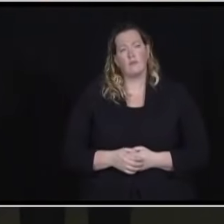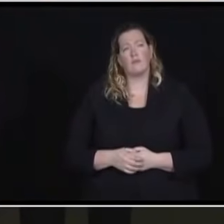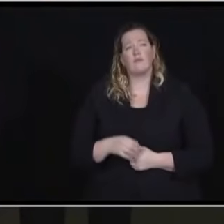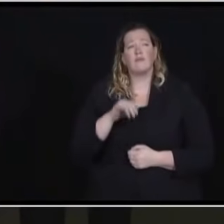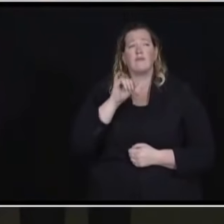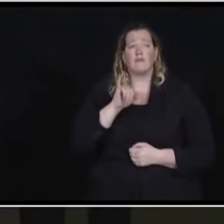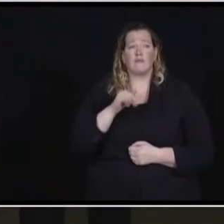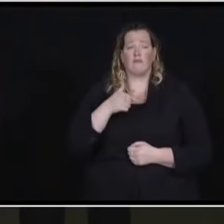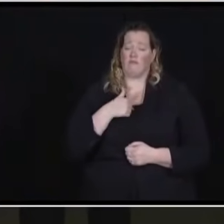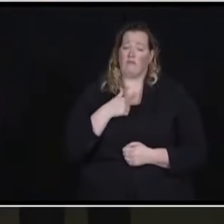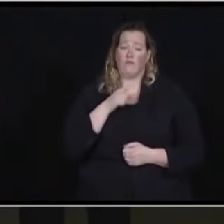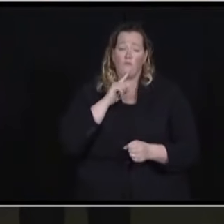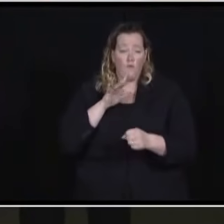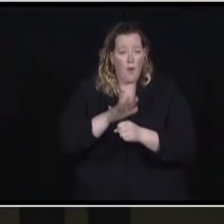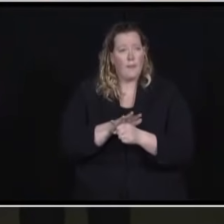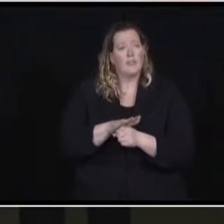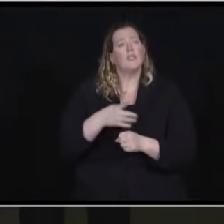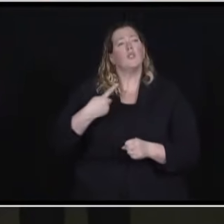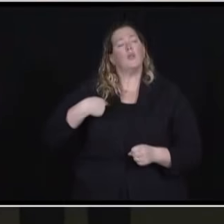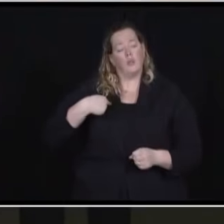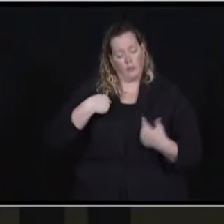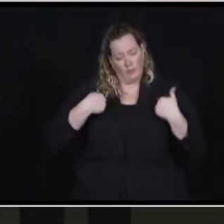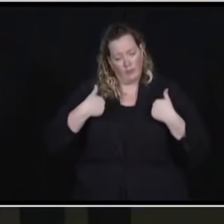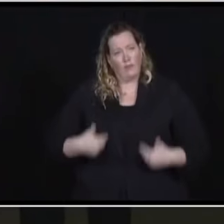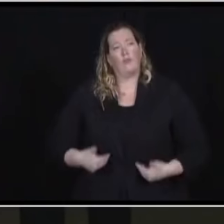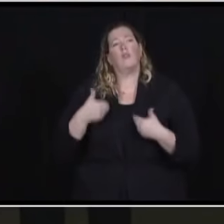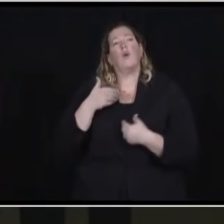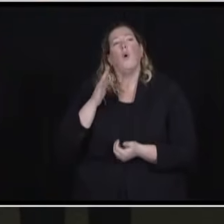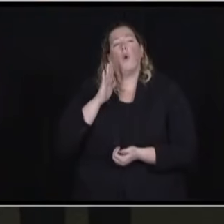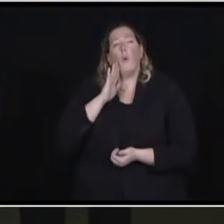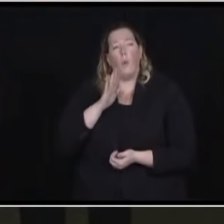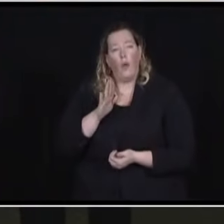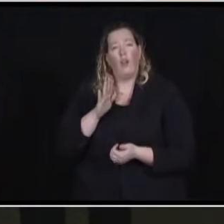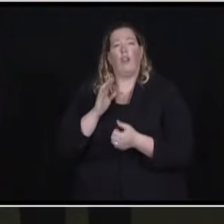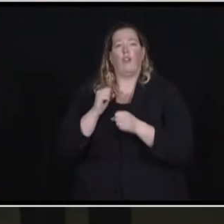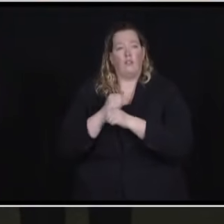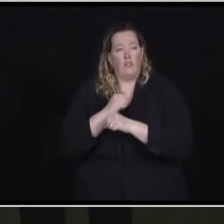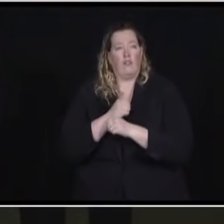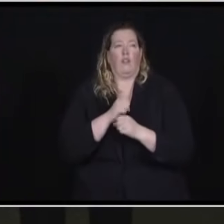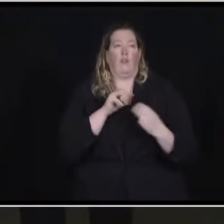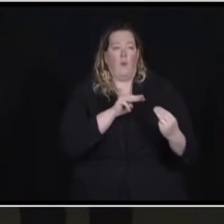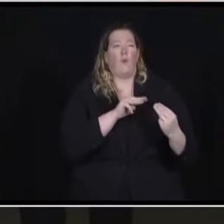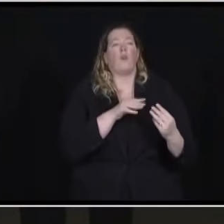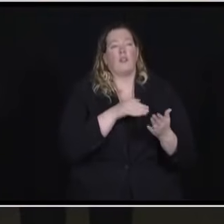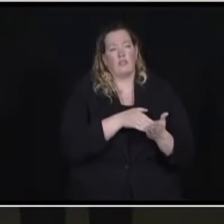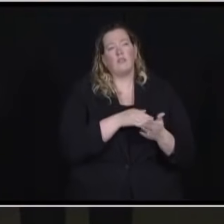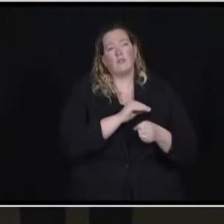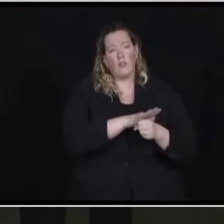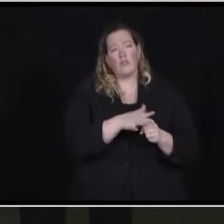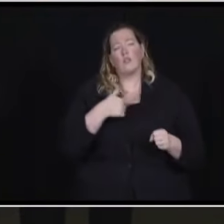victory and also how tired they are and how we re-energize them and resupply them, make sure they are focusing get all the support they